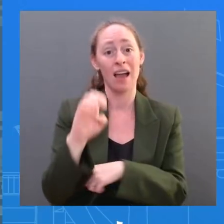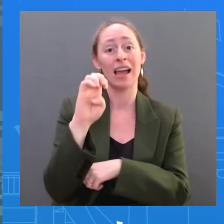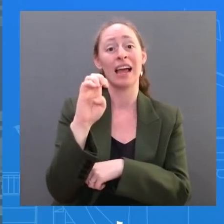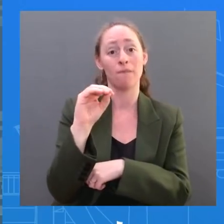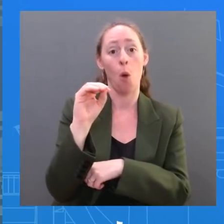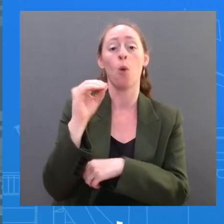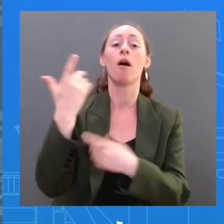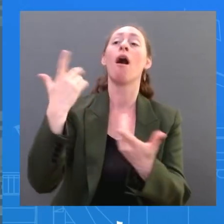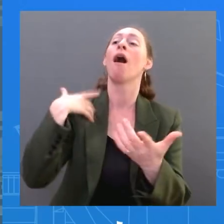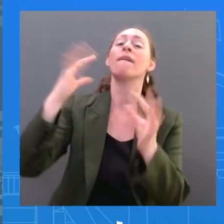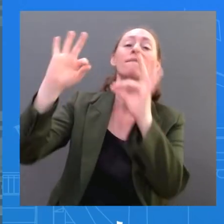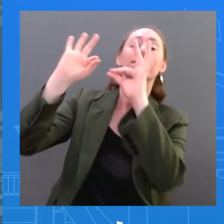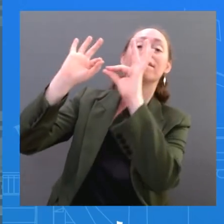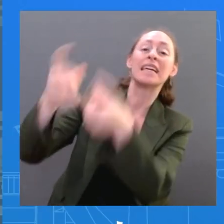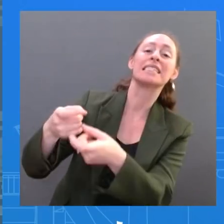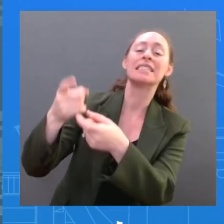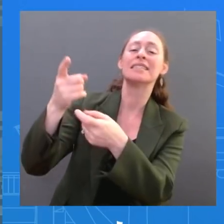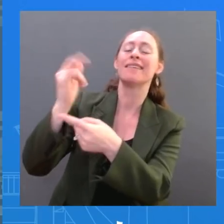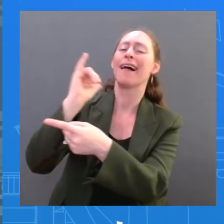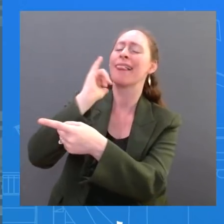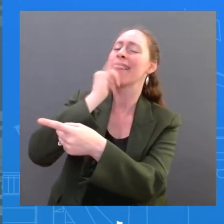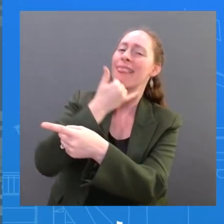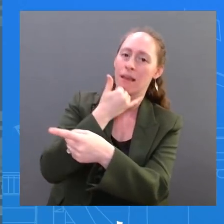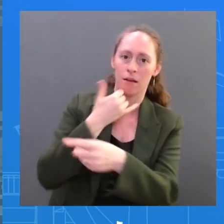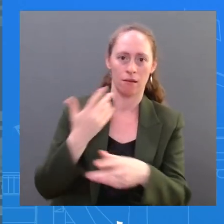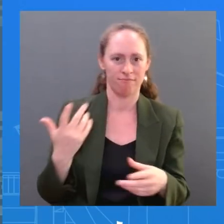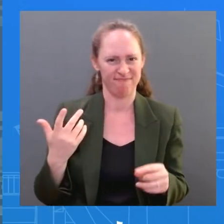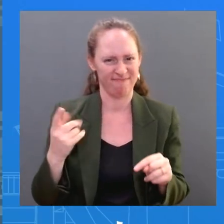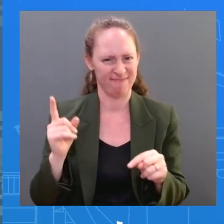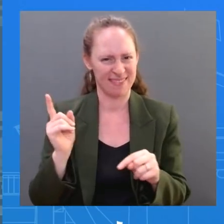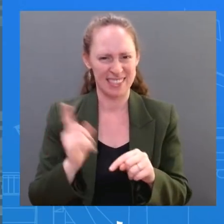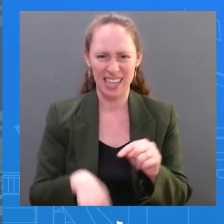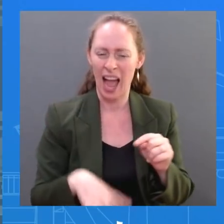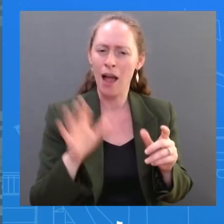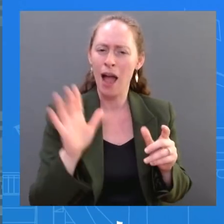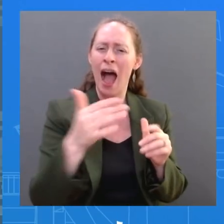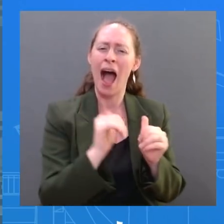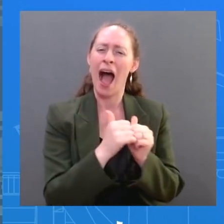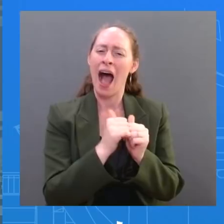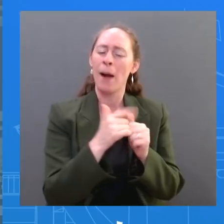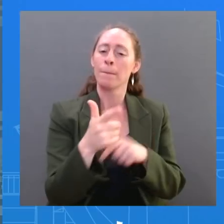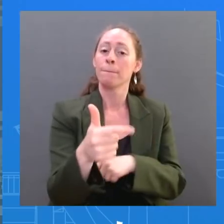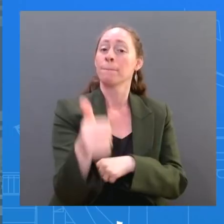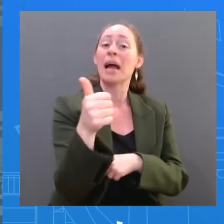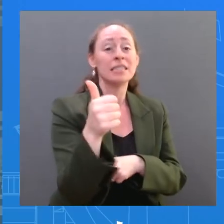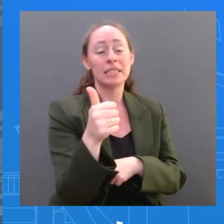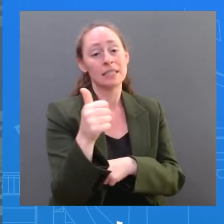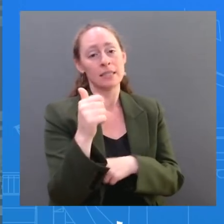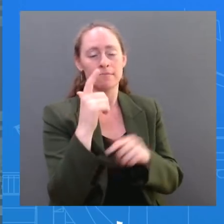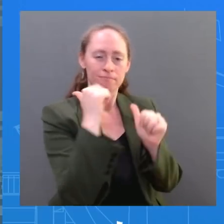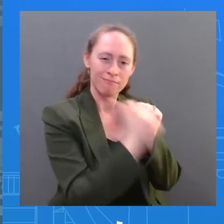is by codifying Roe, restoring Roe by legislation. But that doesn't mean we won't be taking